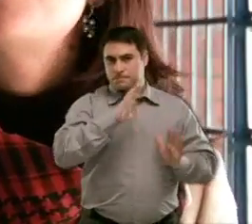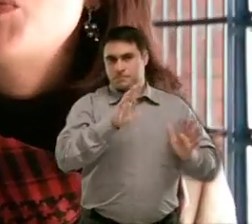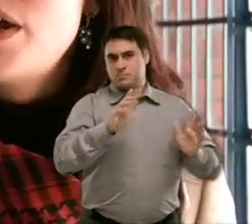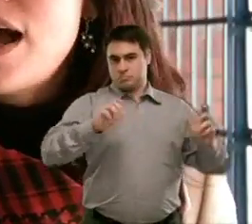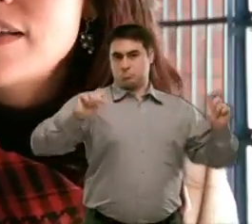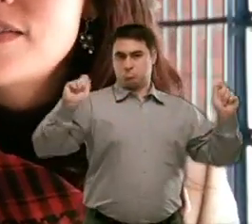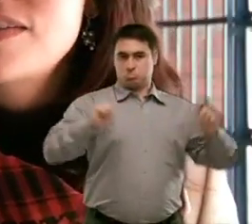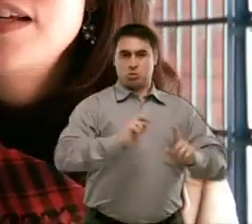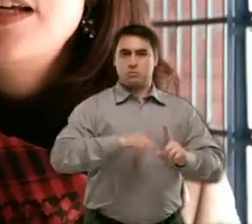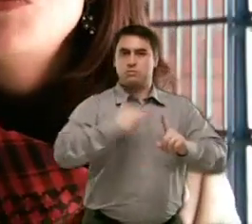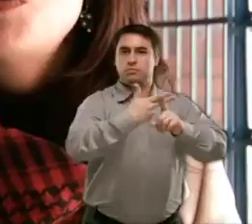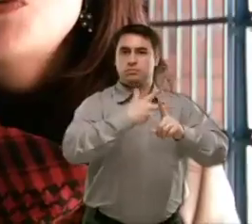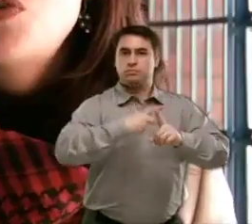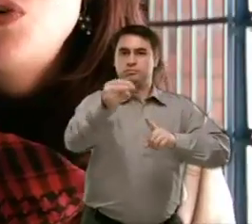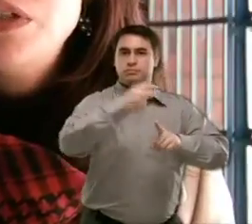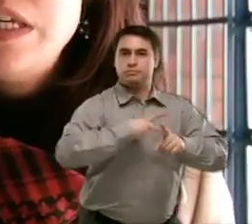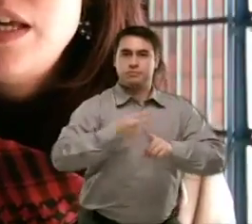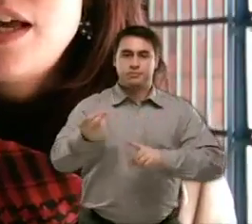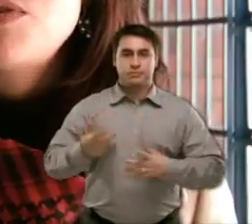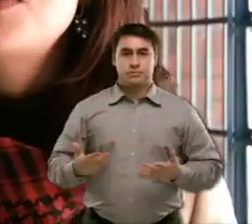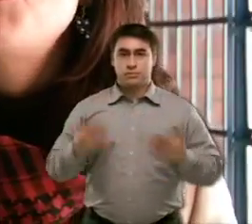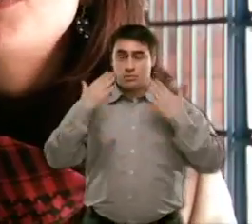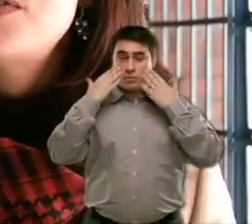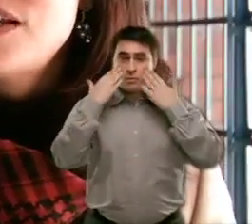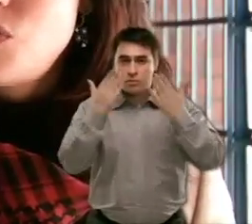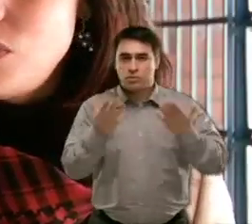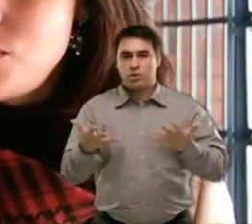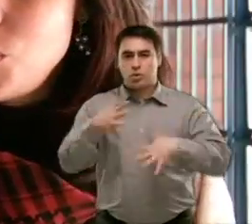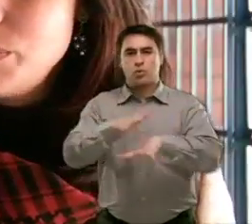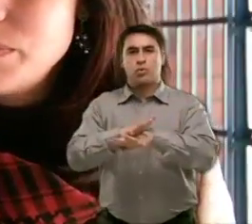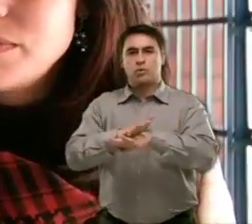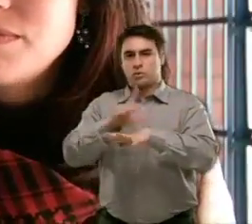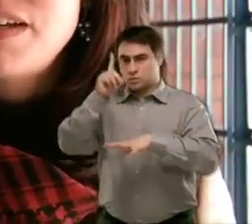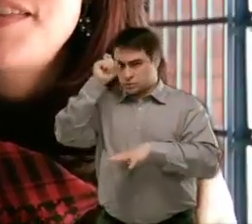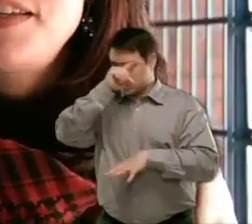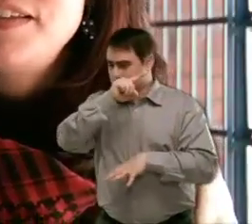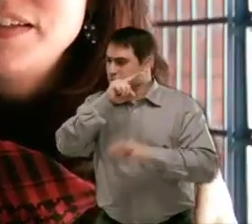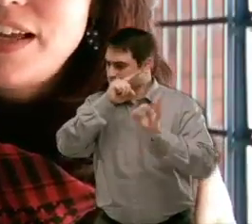It has shown us that inclusion may be difficult, but it is possible